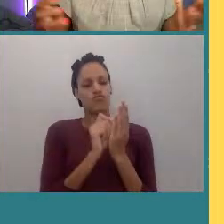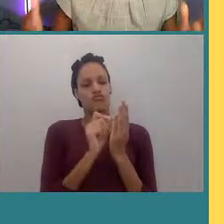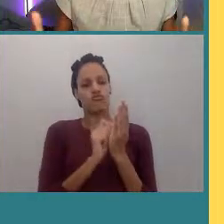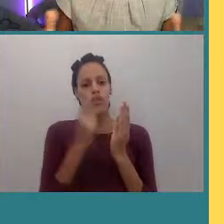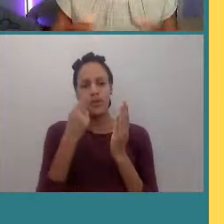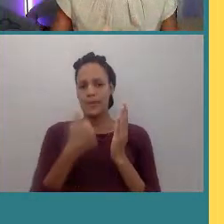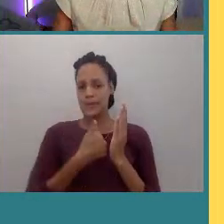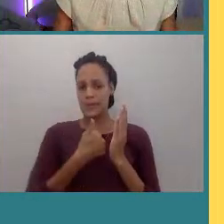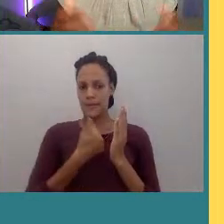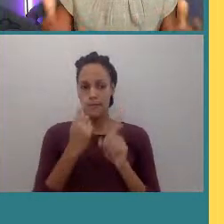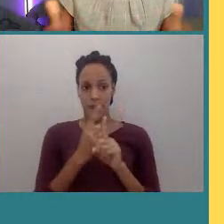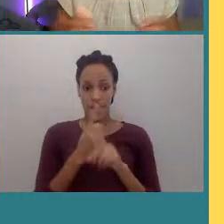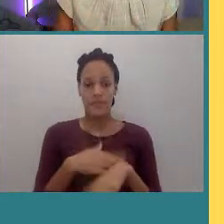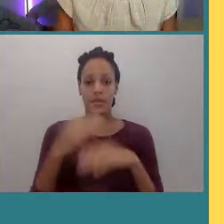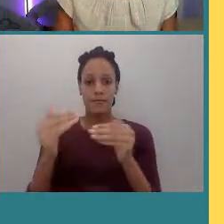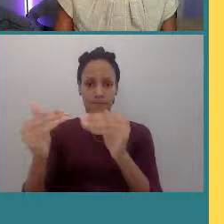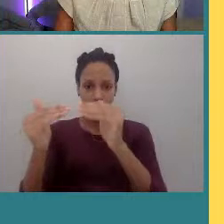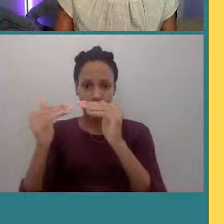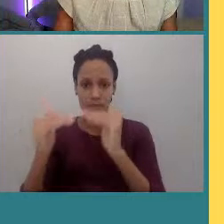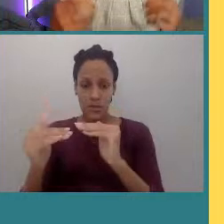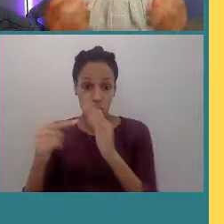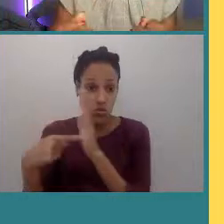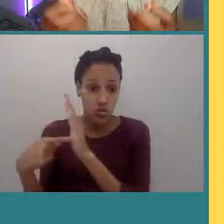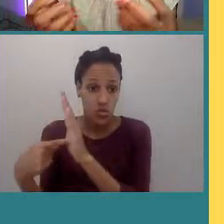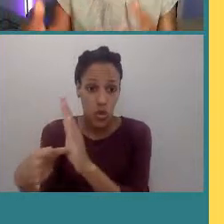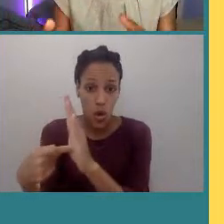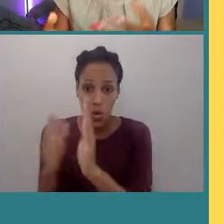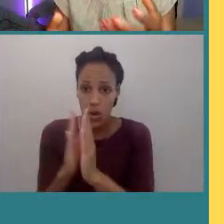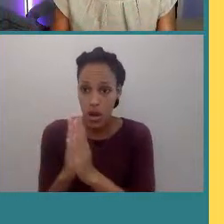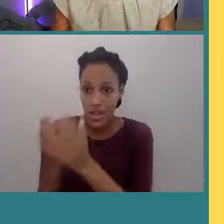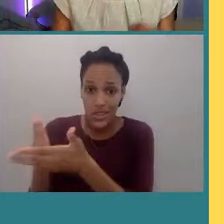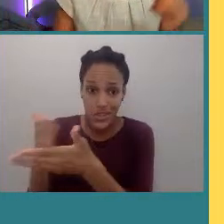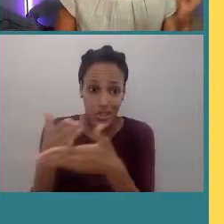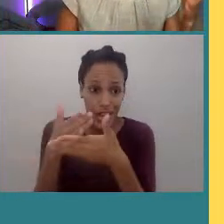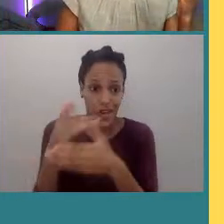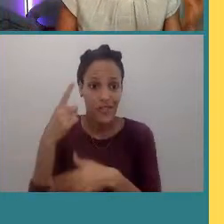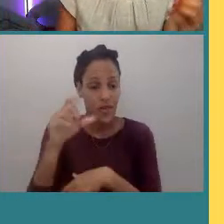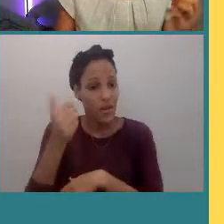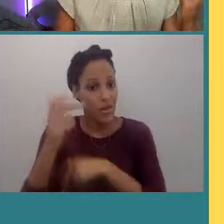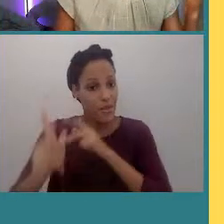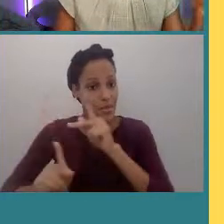and then you moved to showing people, right? Creating things for others. Whether you are